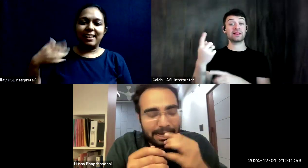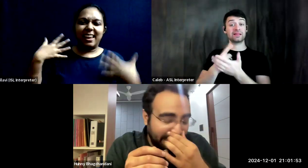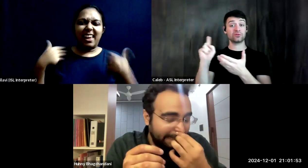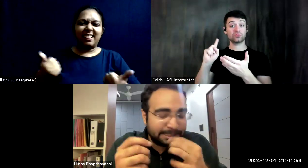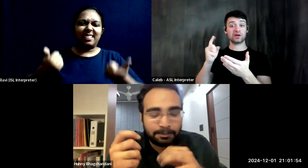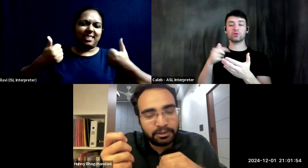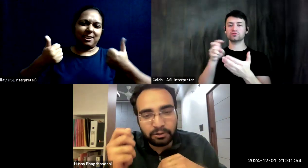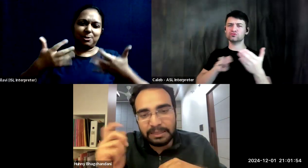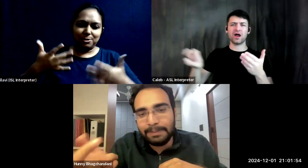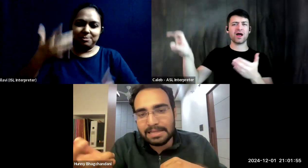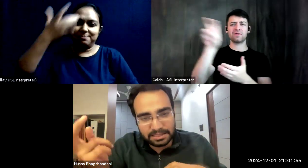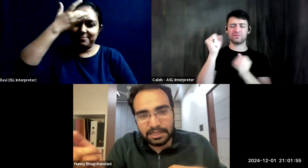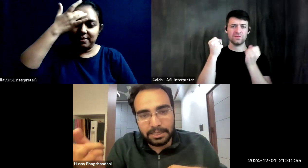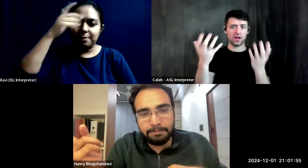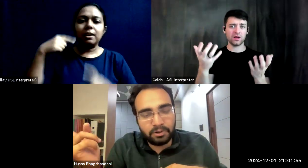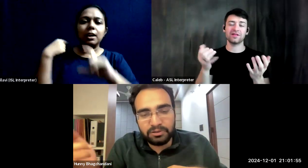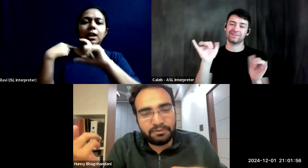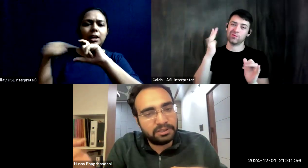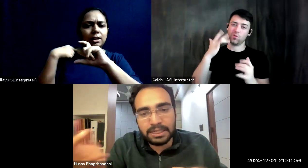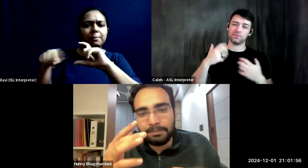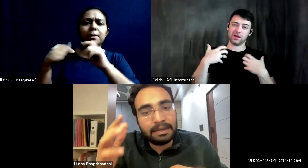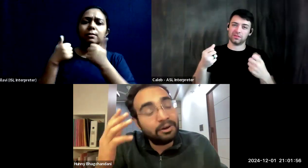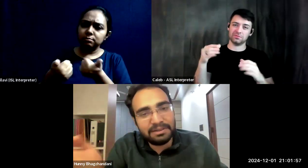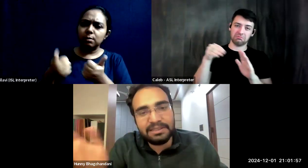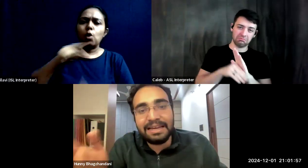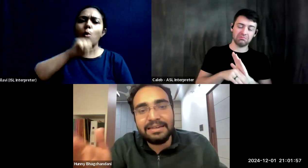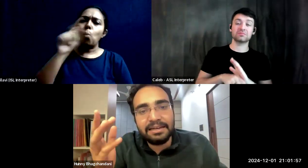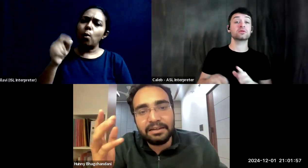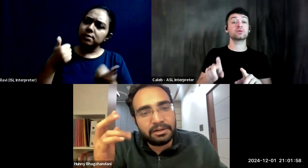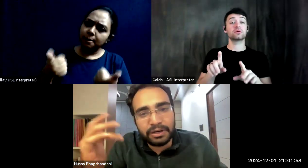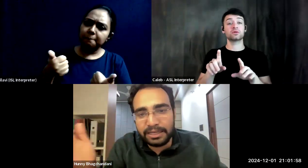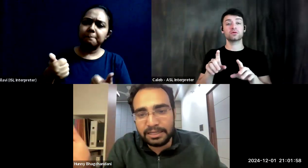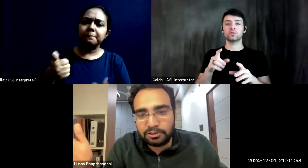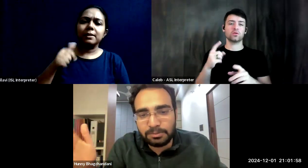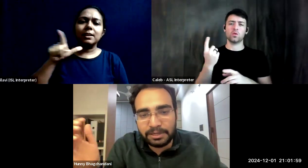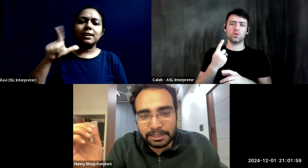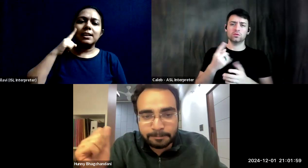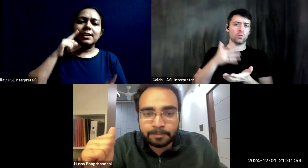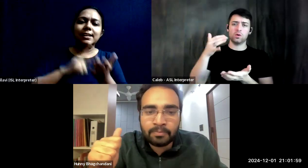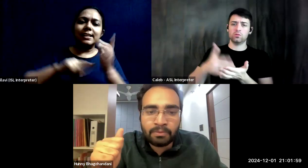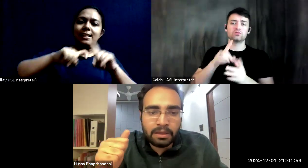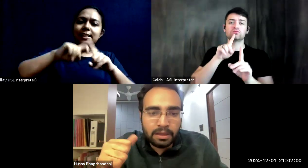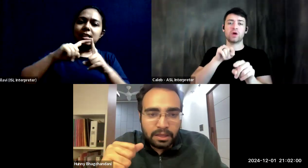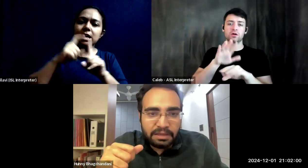But i i respond on the emails, on the whatsapp, and even the linkedin or any social media.